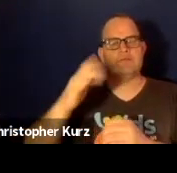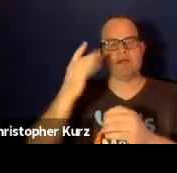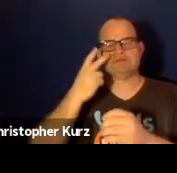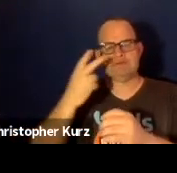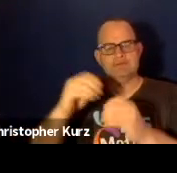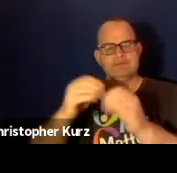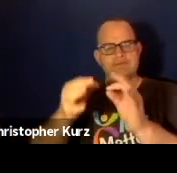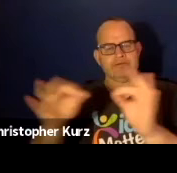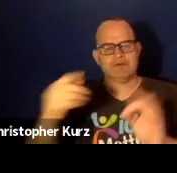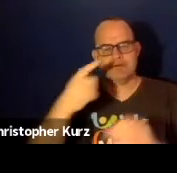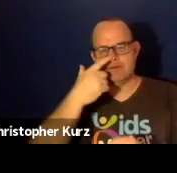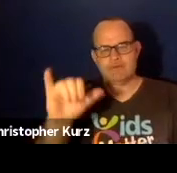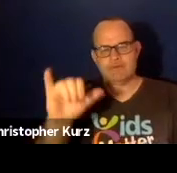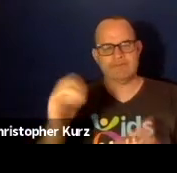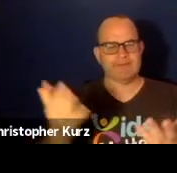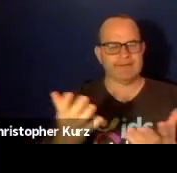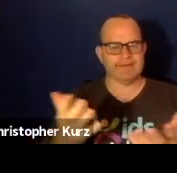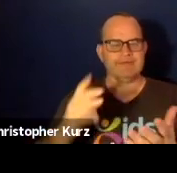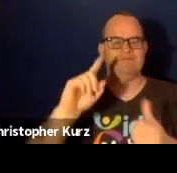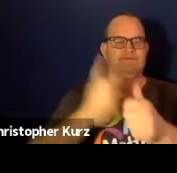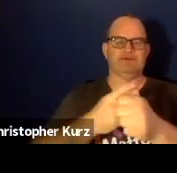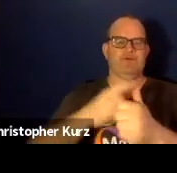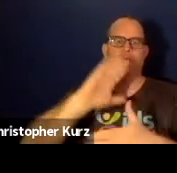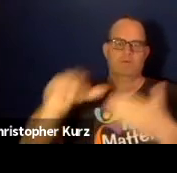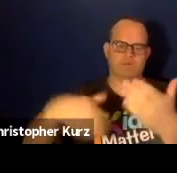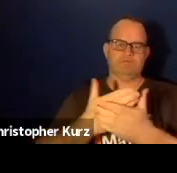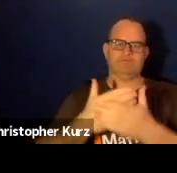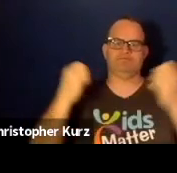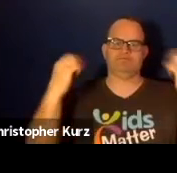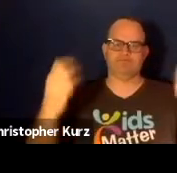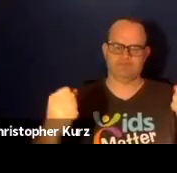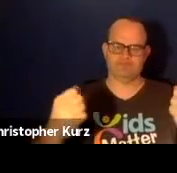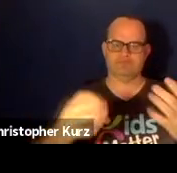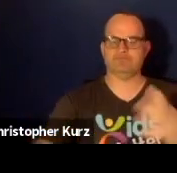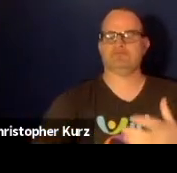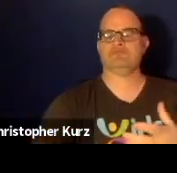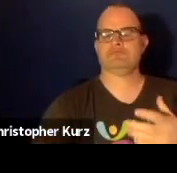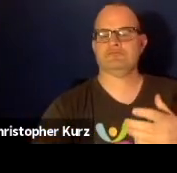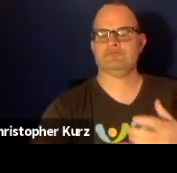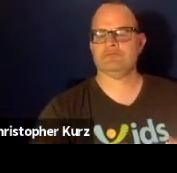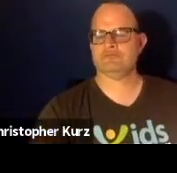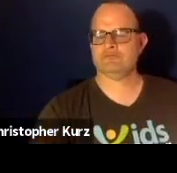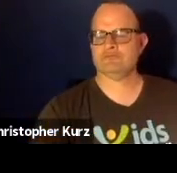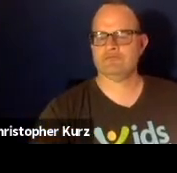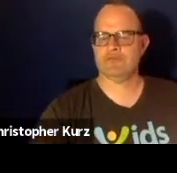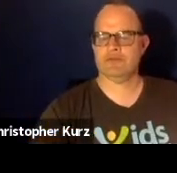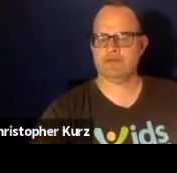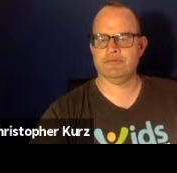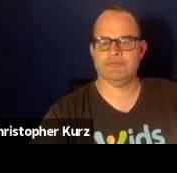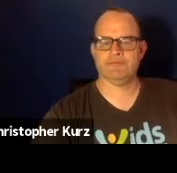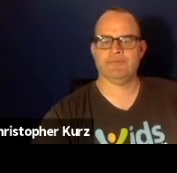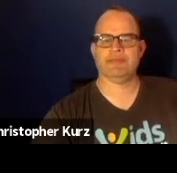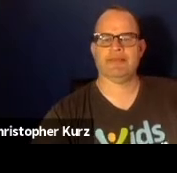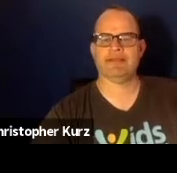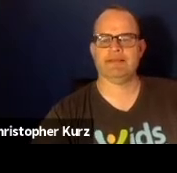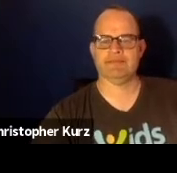a portion of the story that uses each of those handshapes.